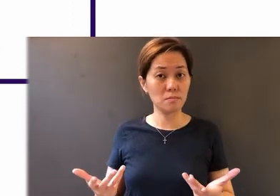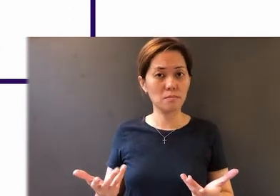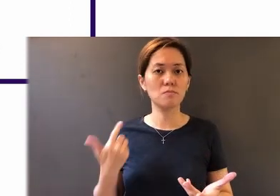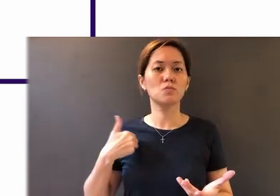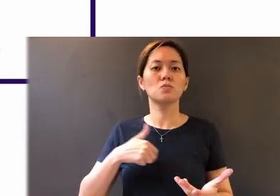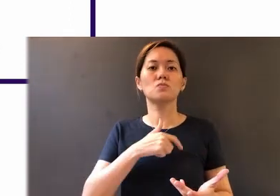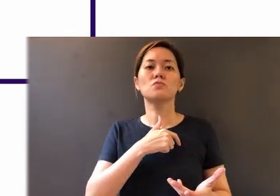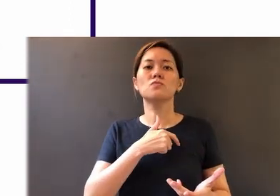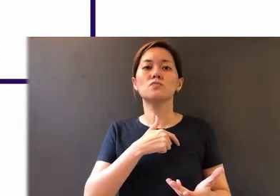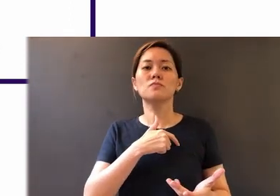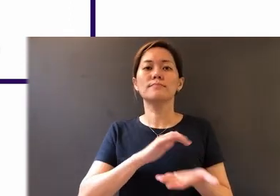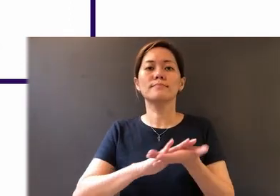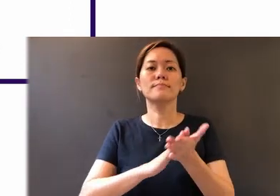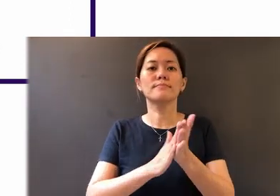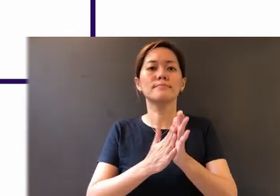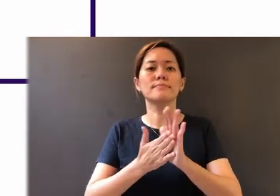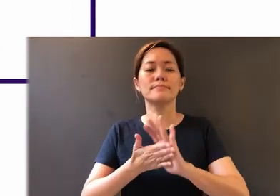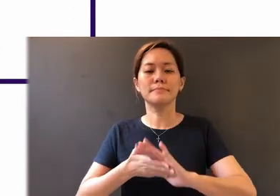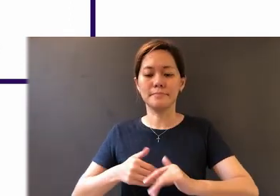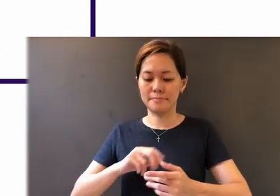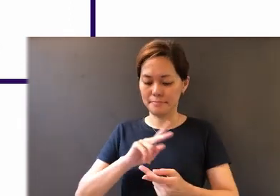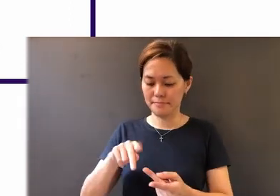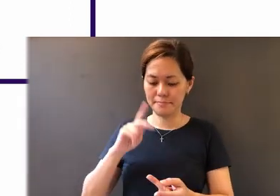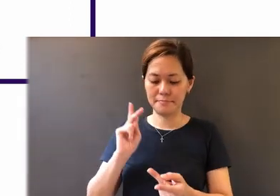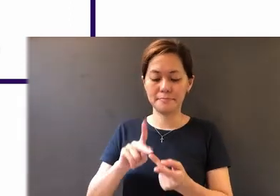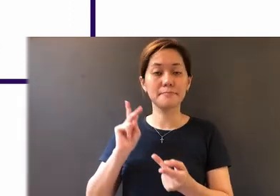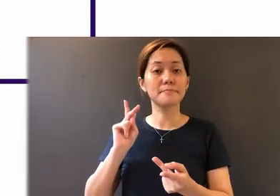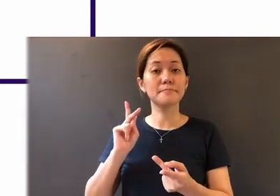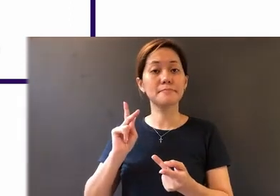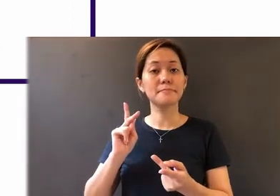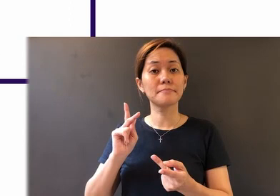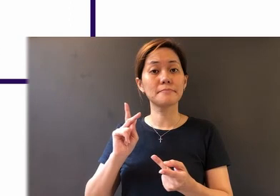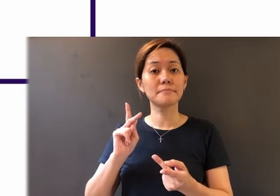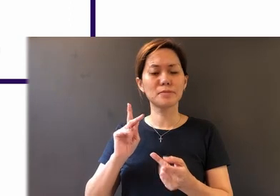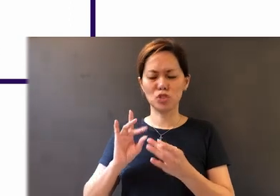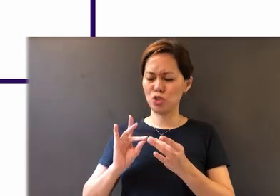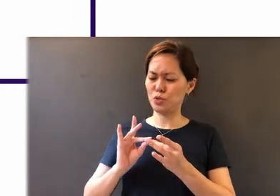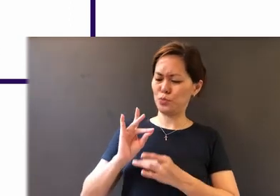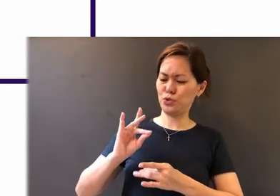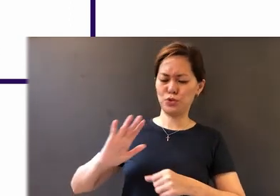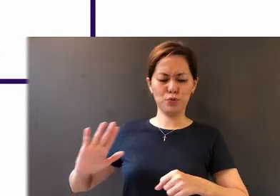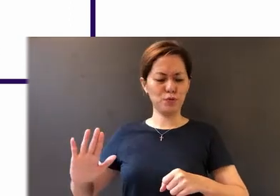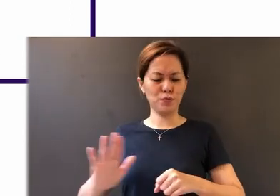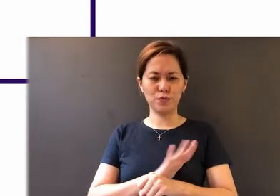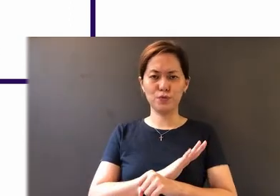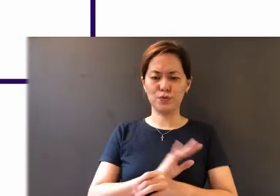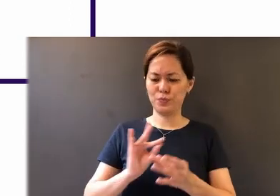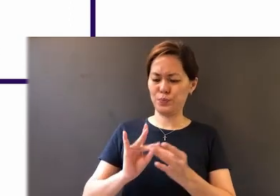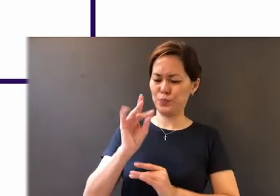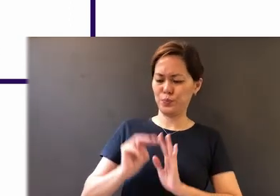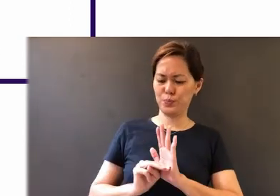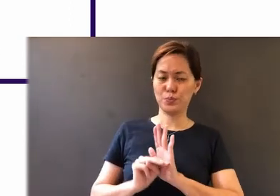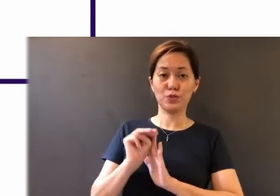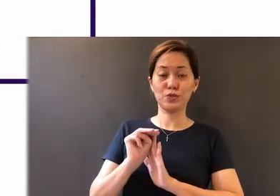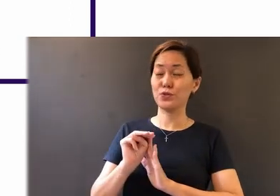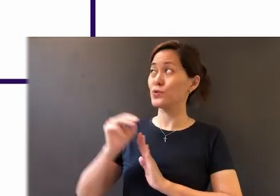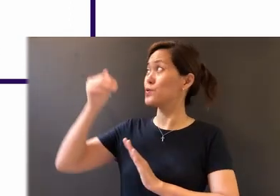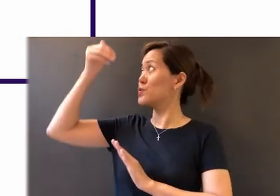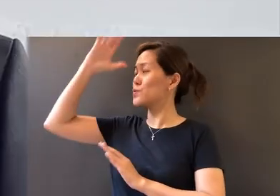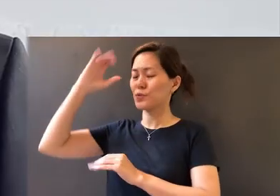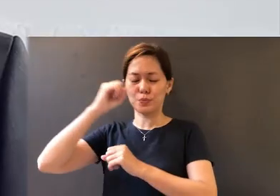we will become perfect, fully spiritually mature in God's sight.